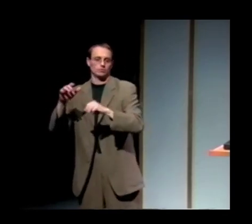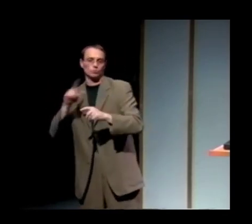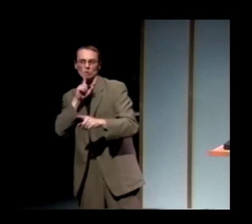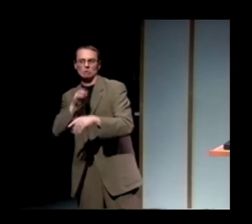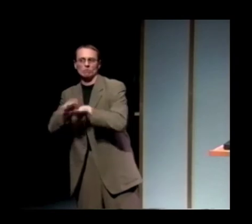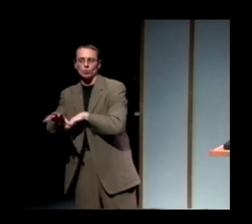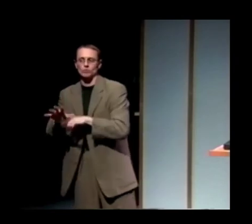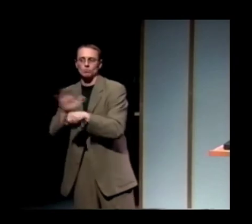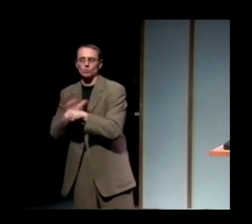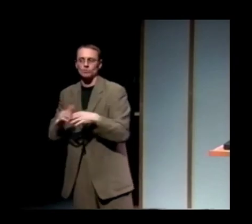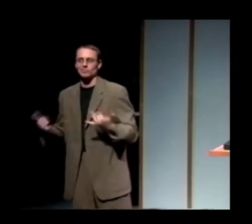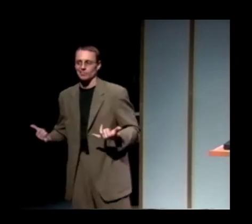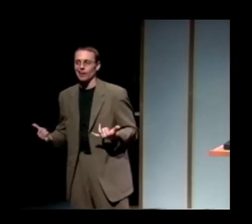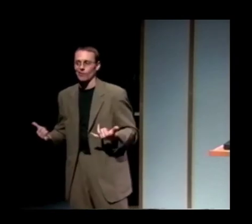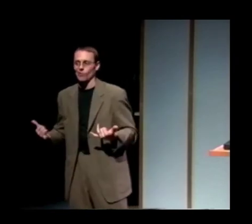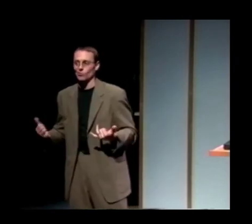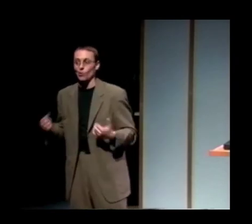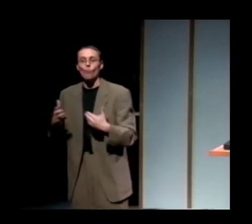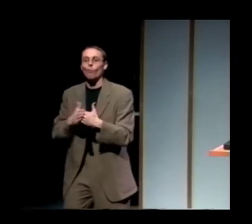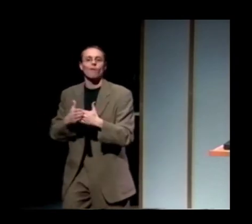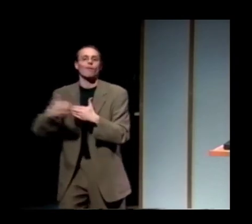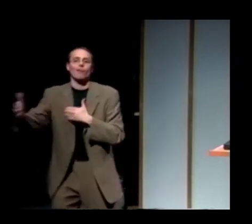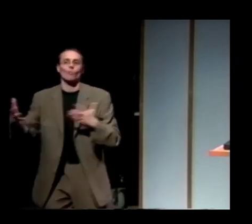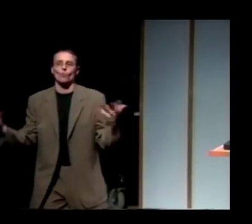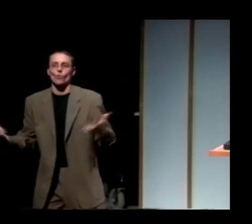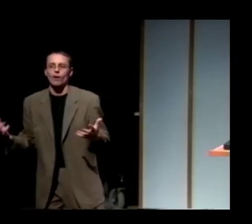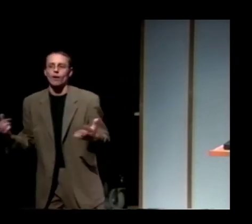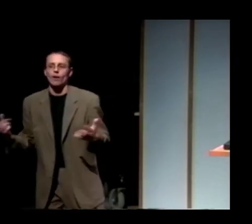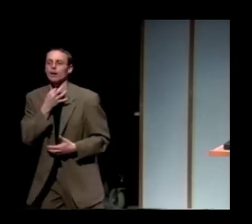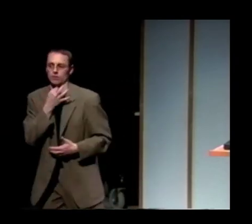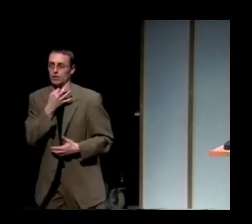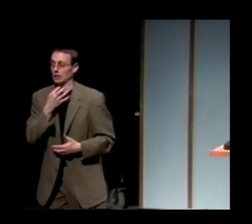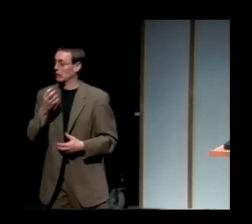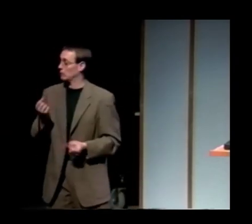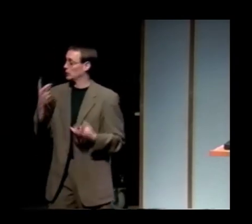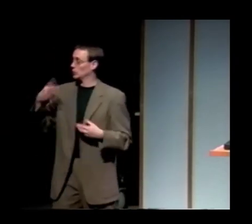COMPUTERS HAD A GREAT INFLUENCE ON OUR LIVES, SO WHAT'S NEXT?